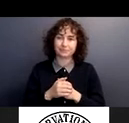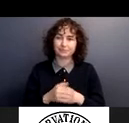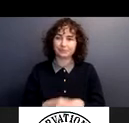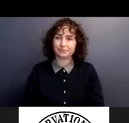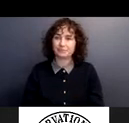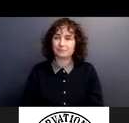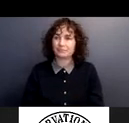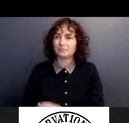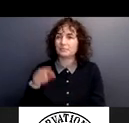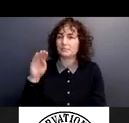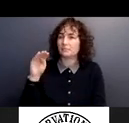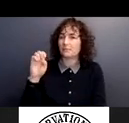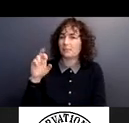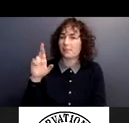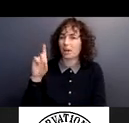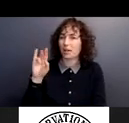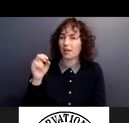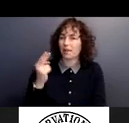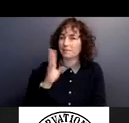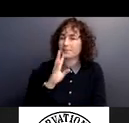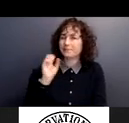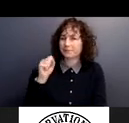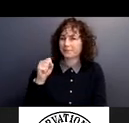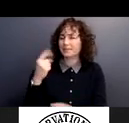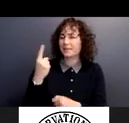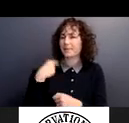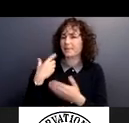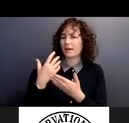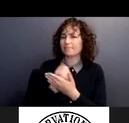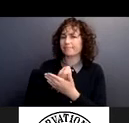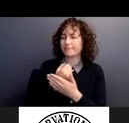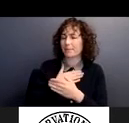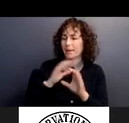I know something I use in a lot of my groups when I go into classrooms, it's something Will touched on